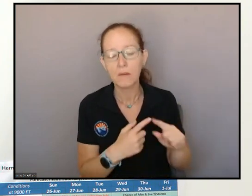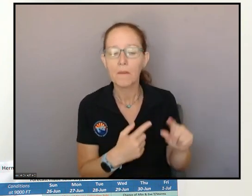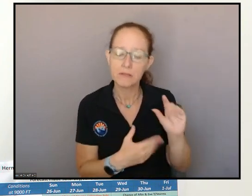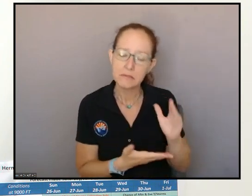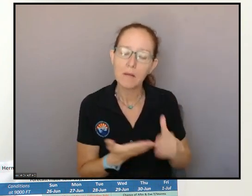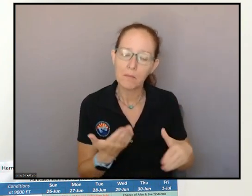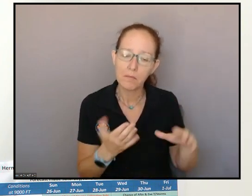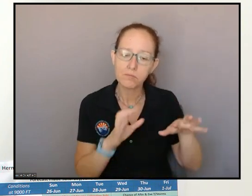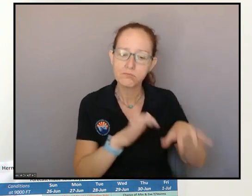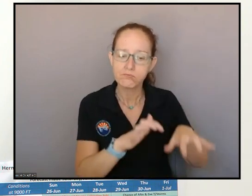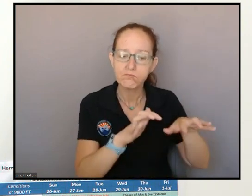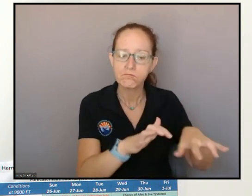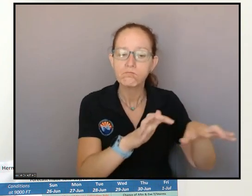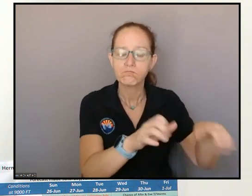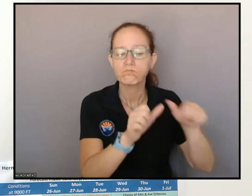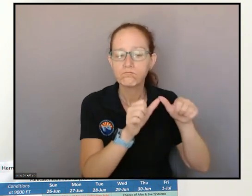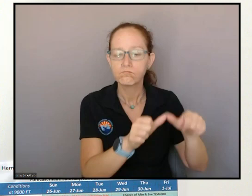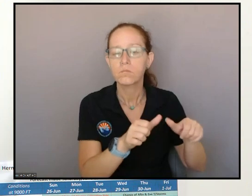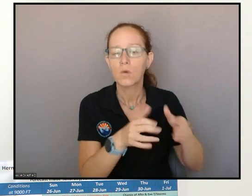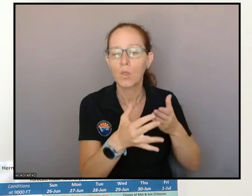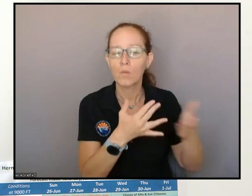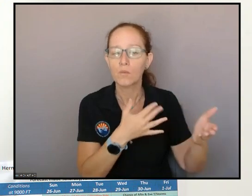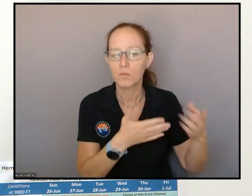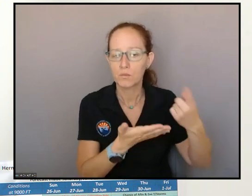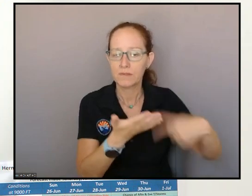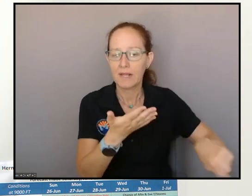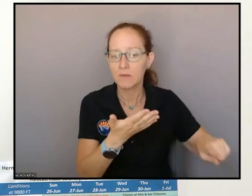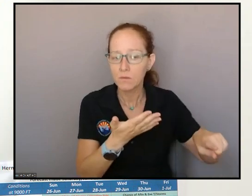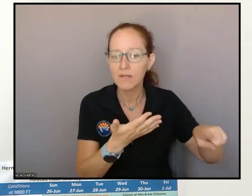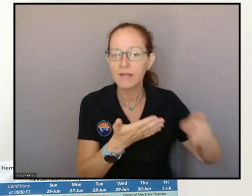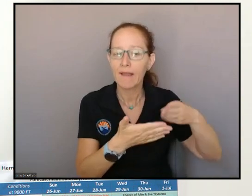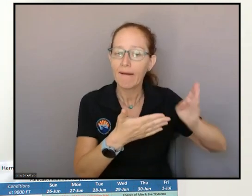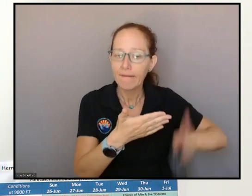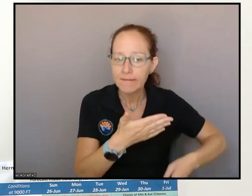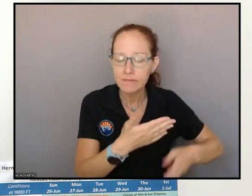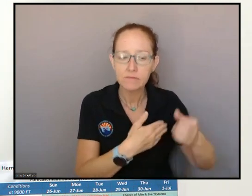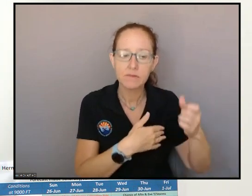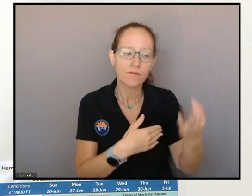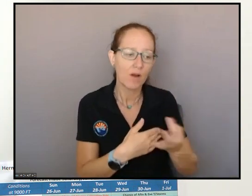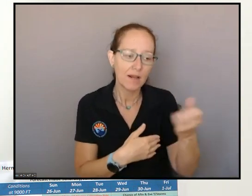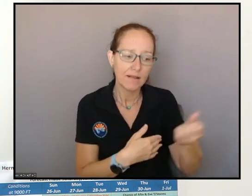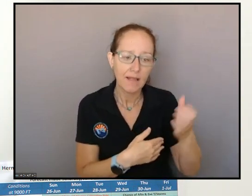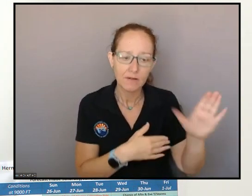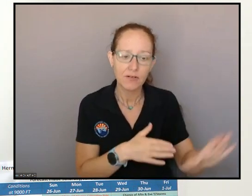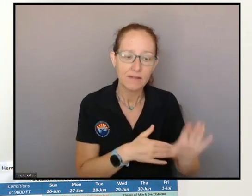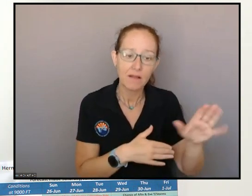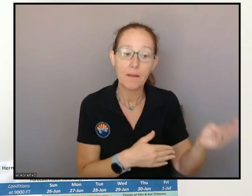through the weekend and into early next week. So, we're in this pattern. We're not going to be leaving this